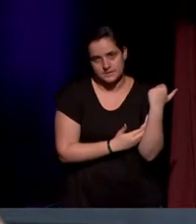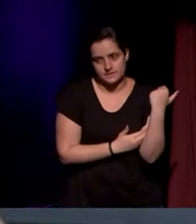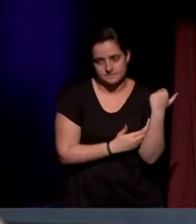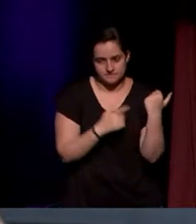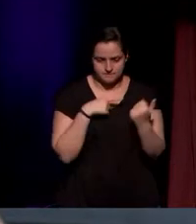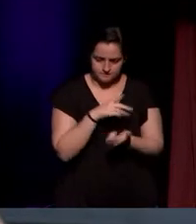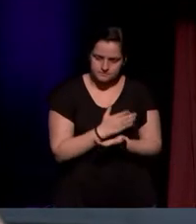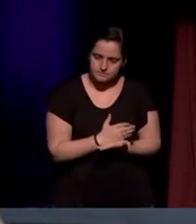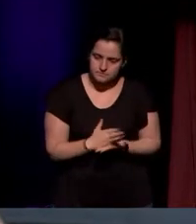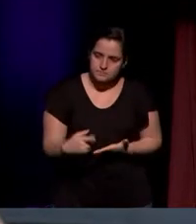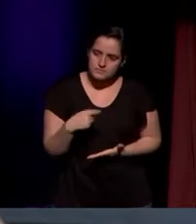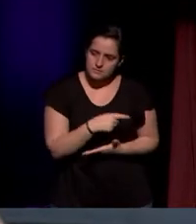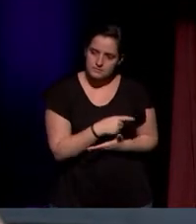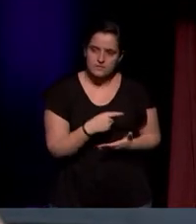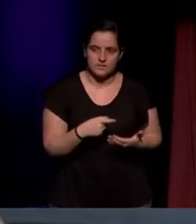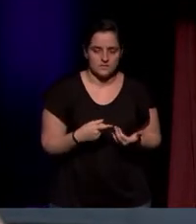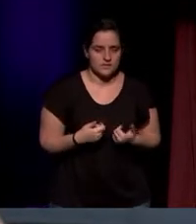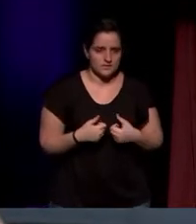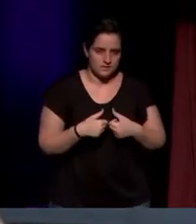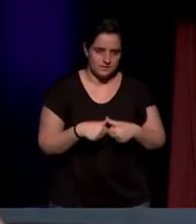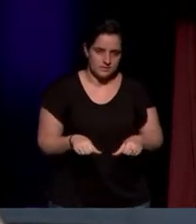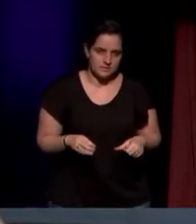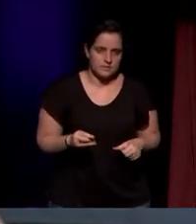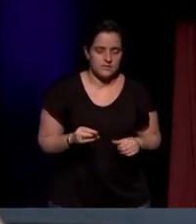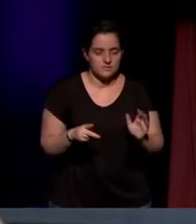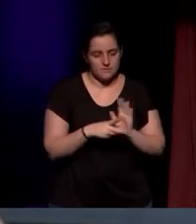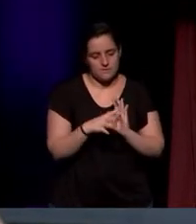they were hosted by Fórum Mulher